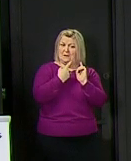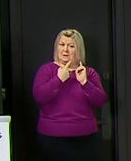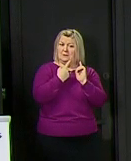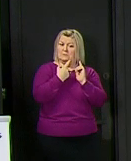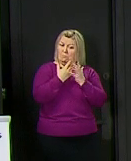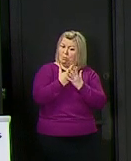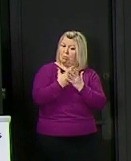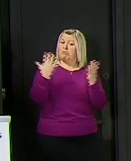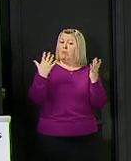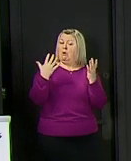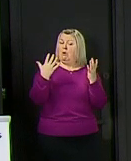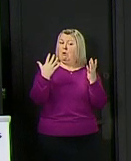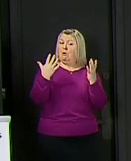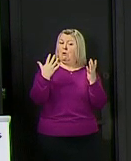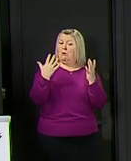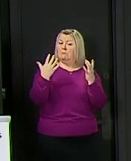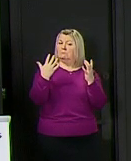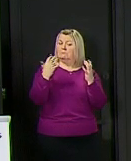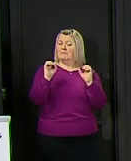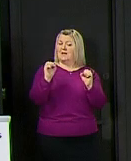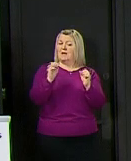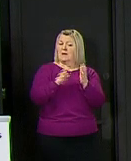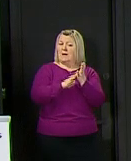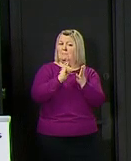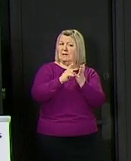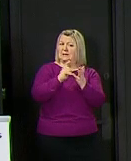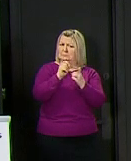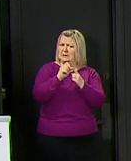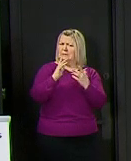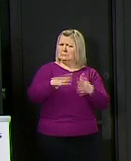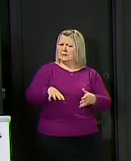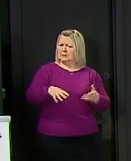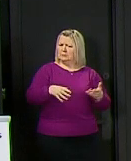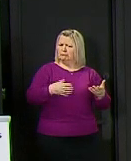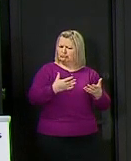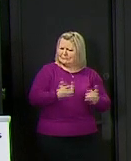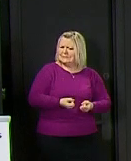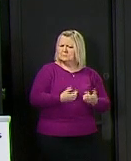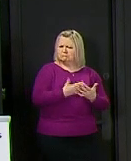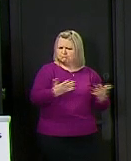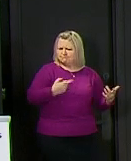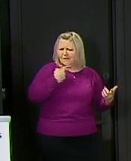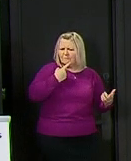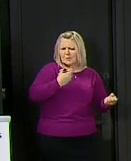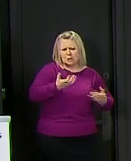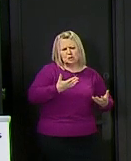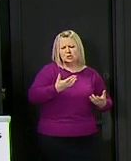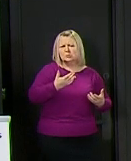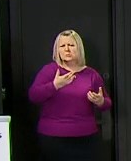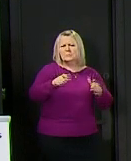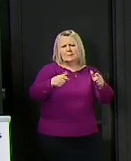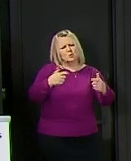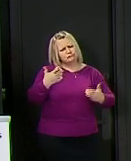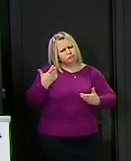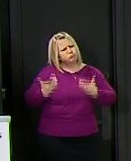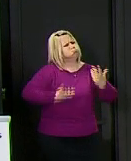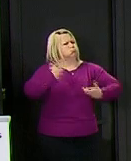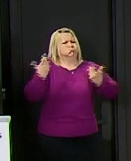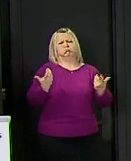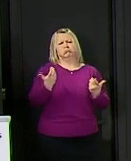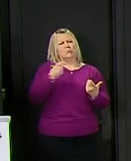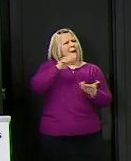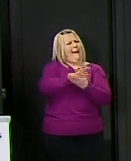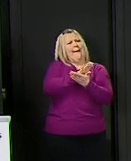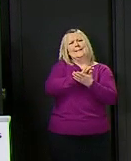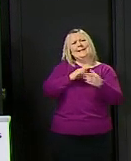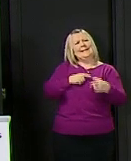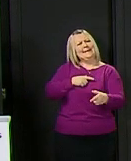how angry and upset they were about Doctor Calderwood breeching the lockdown, were those.